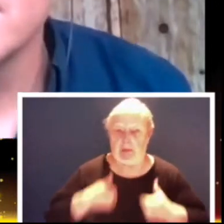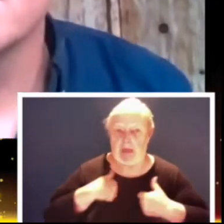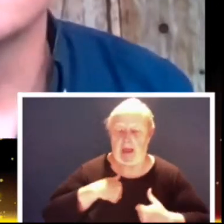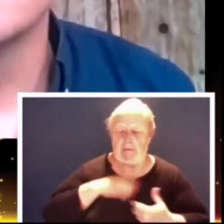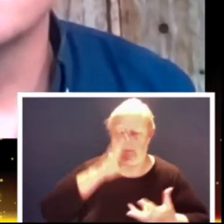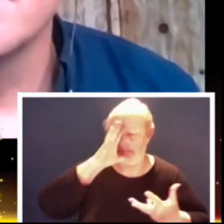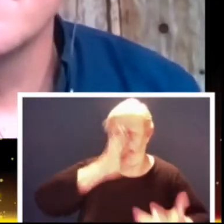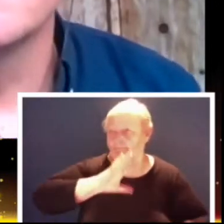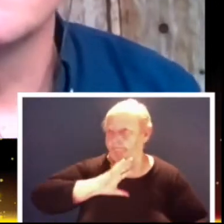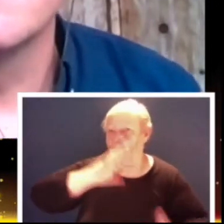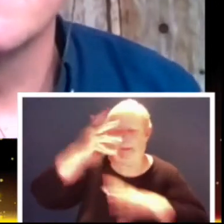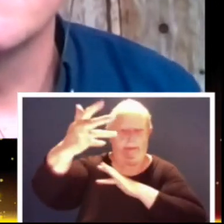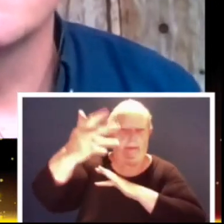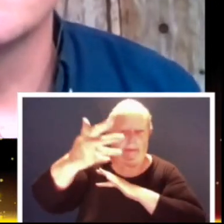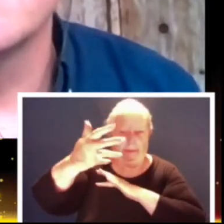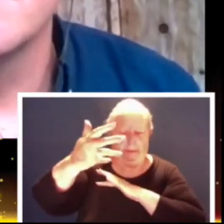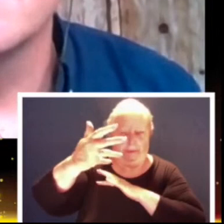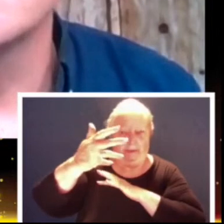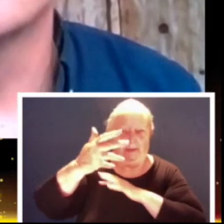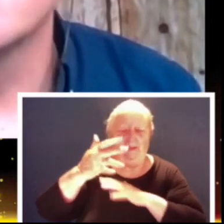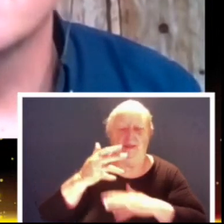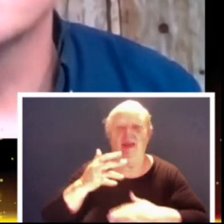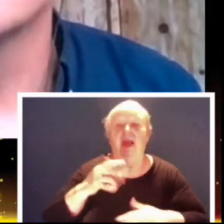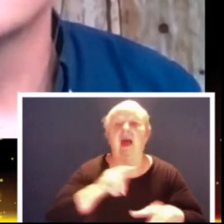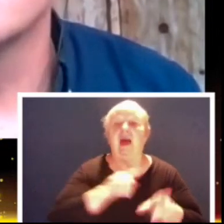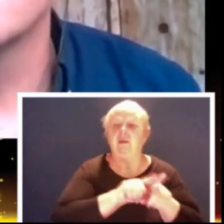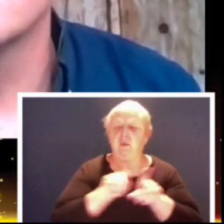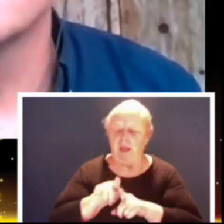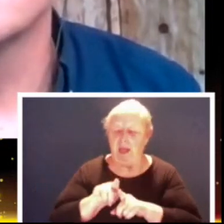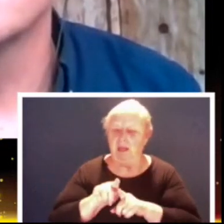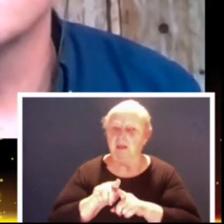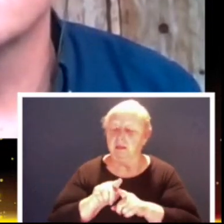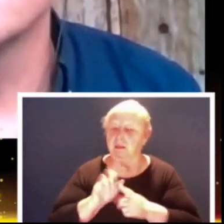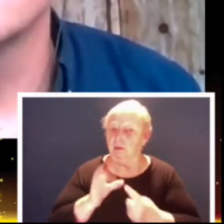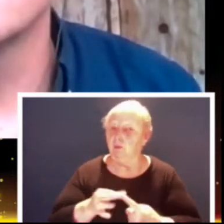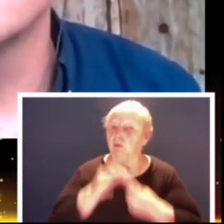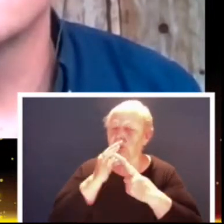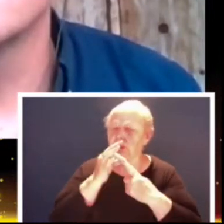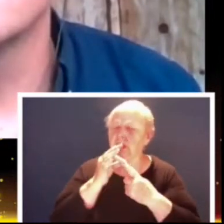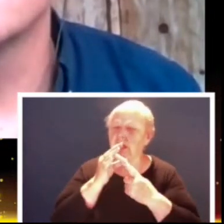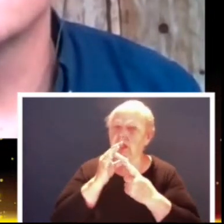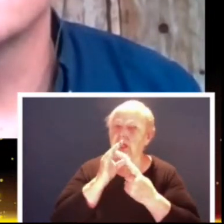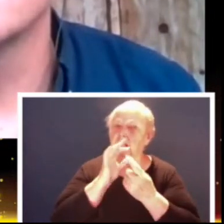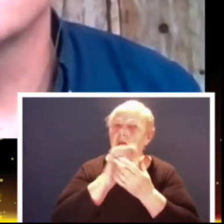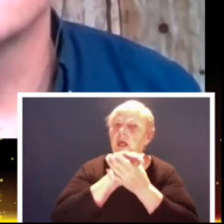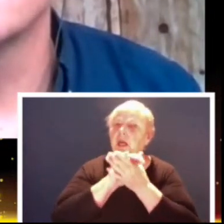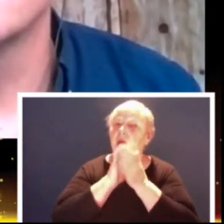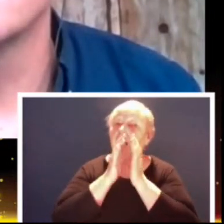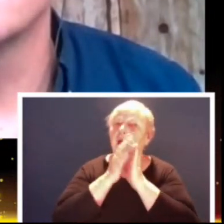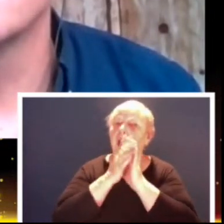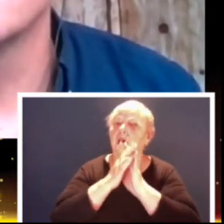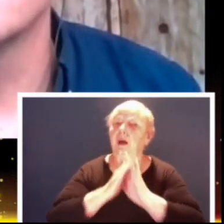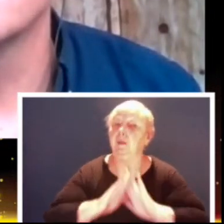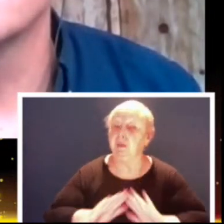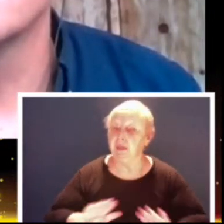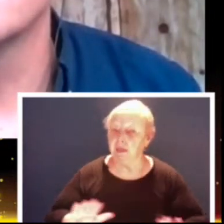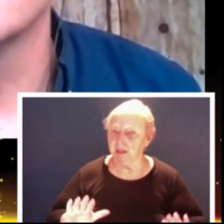So I might just use that to frame the conversation. As far as chaos, people have to make,